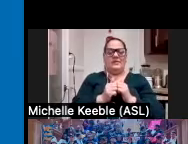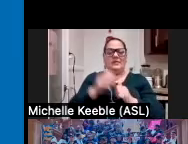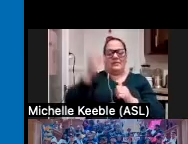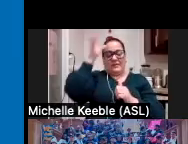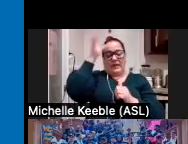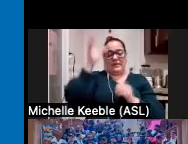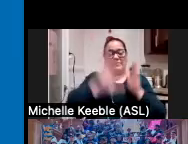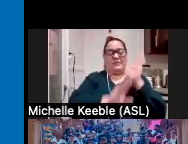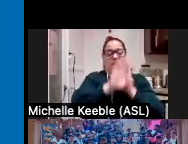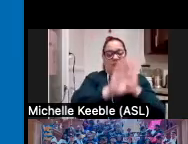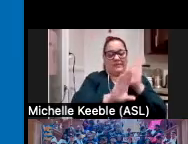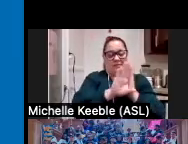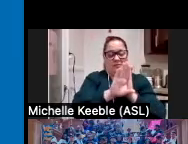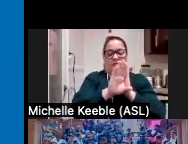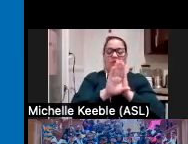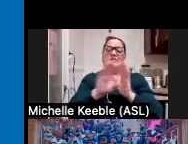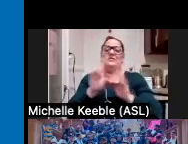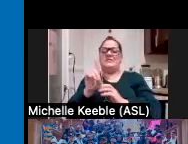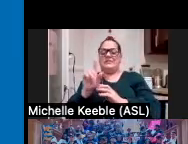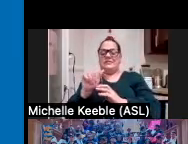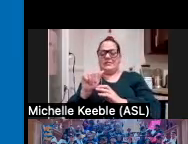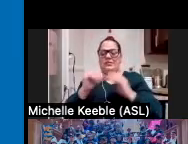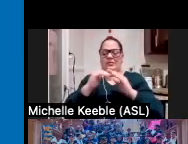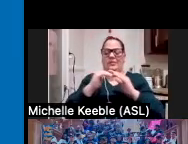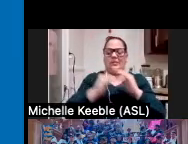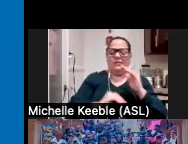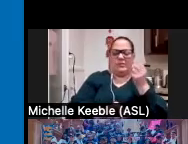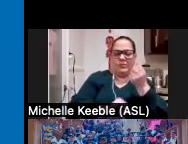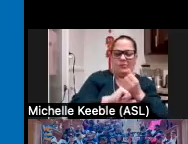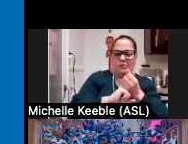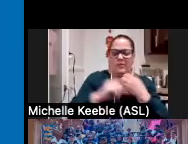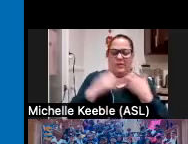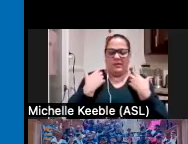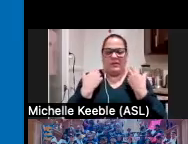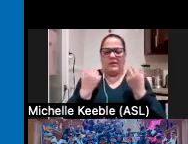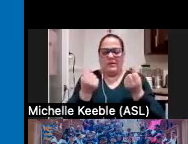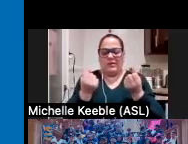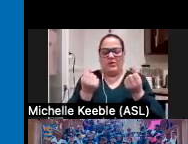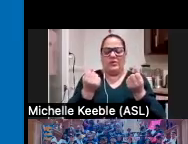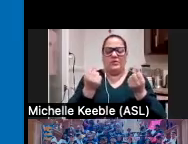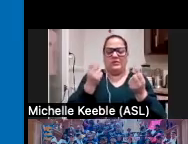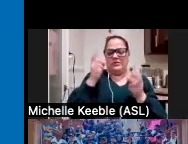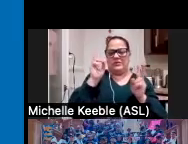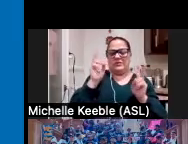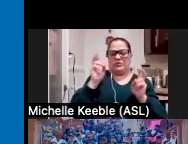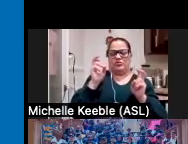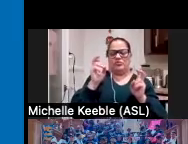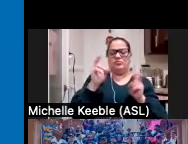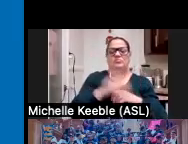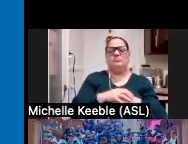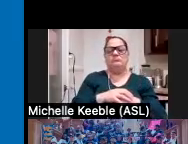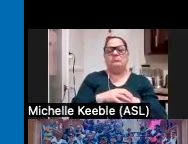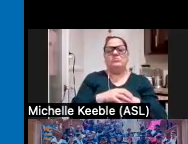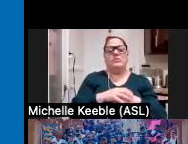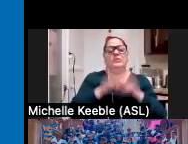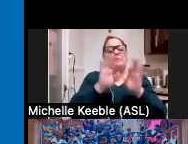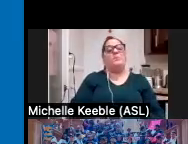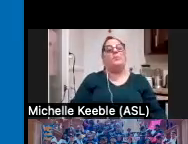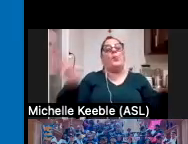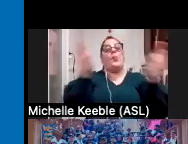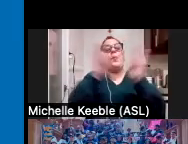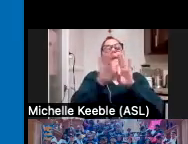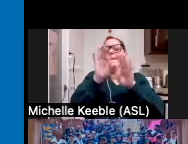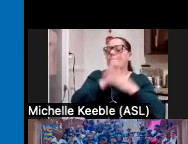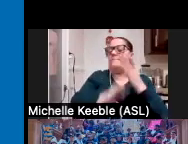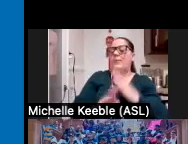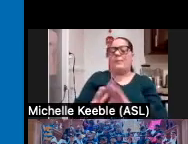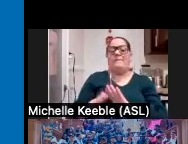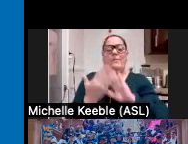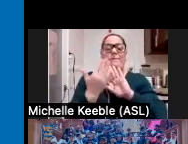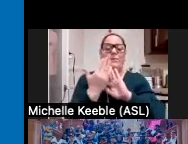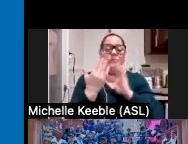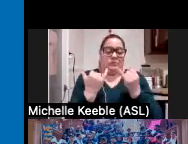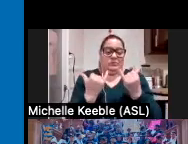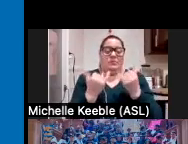significant disabilities and underlying illnesses. The key uh dimension of our approach to um robust